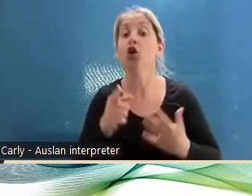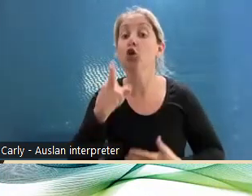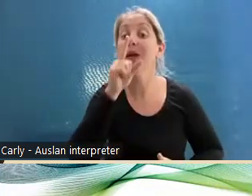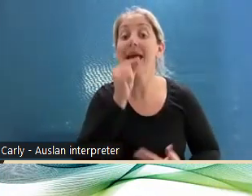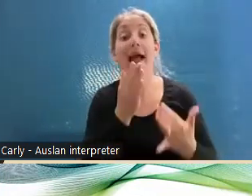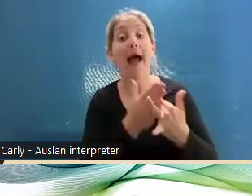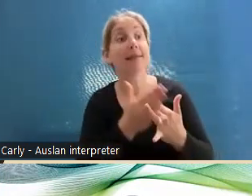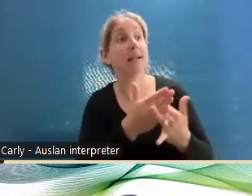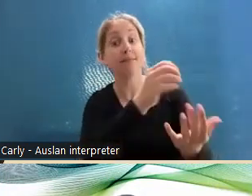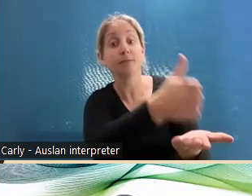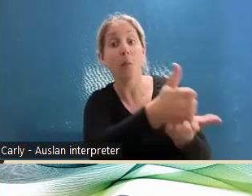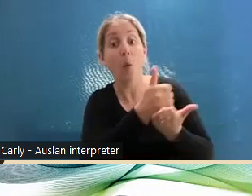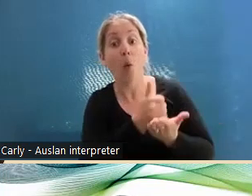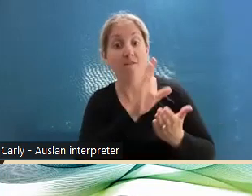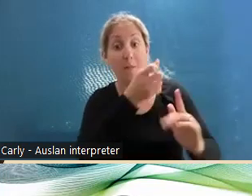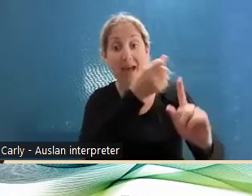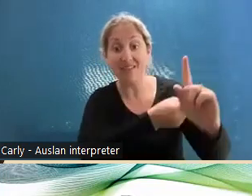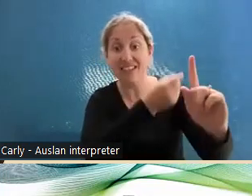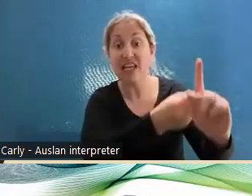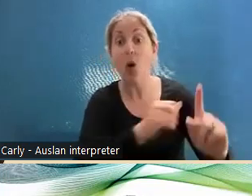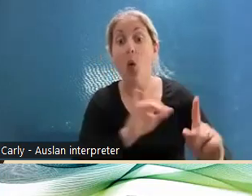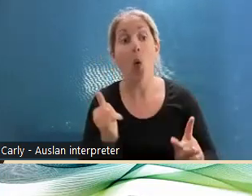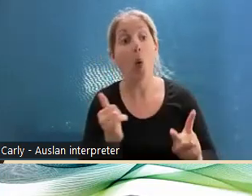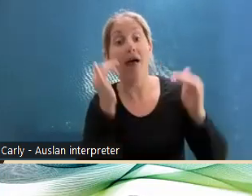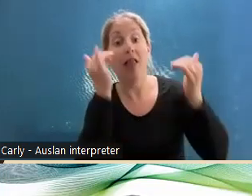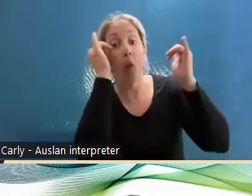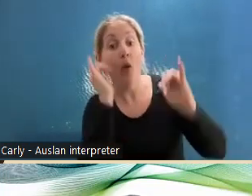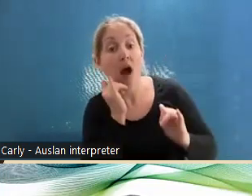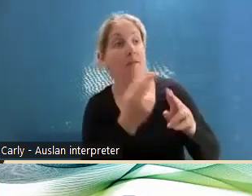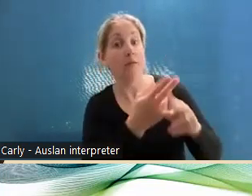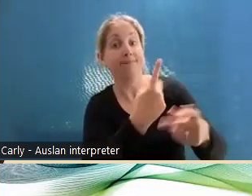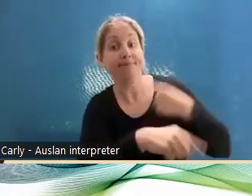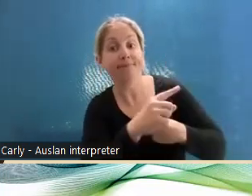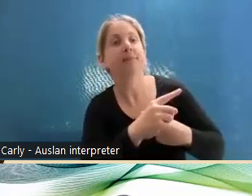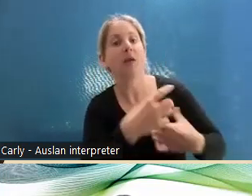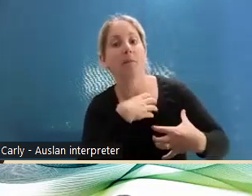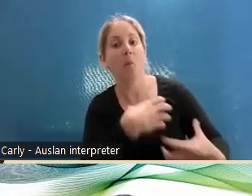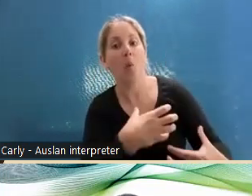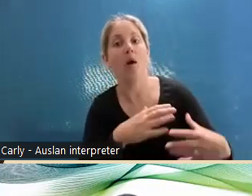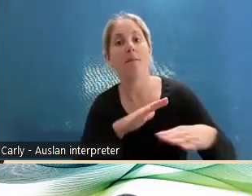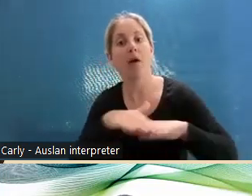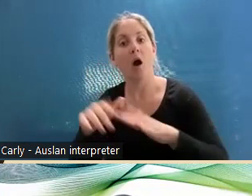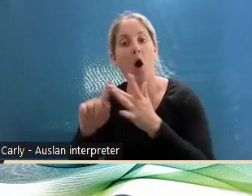an advocacy or legal service to participate in the IER or to make a decision about whether